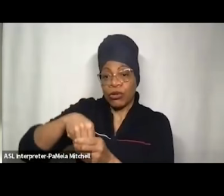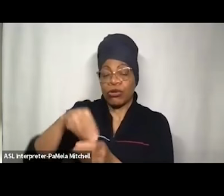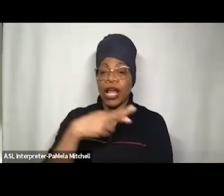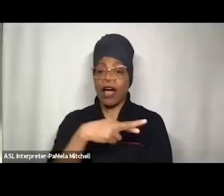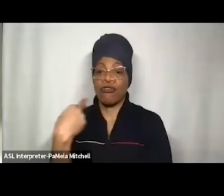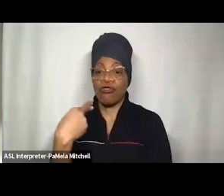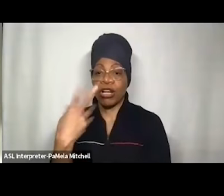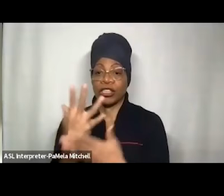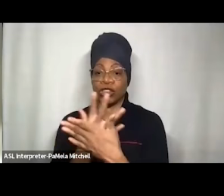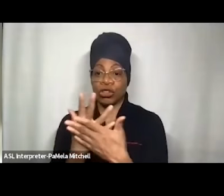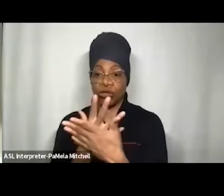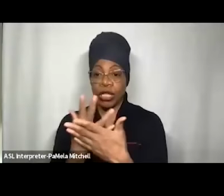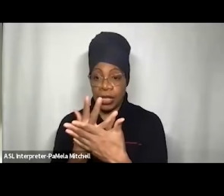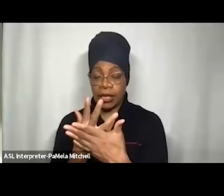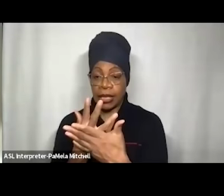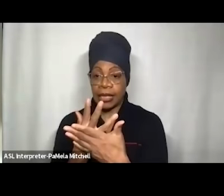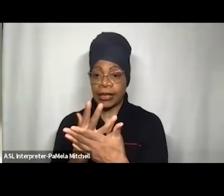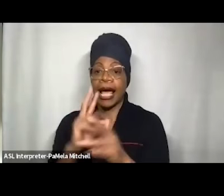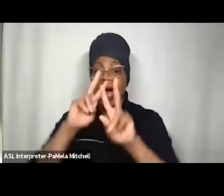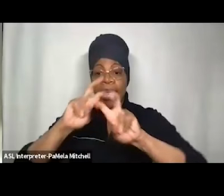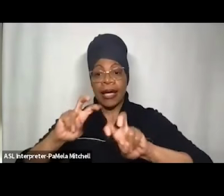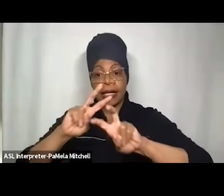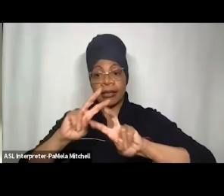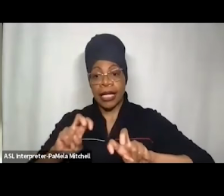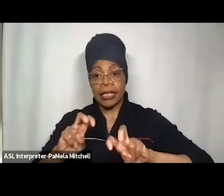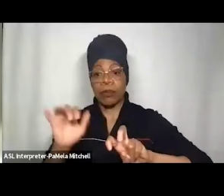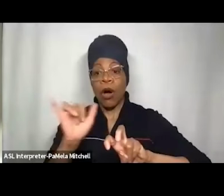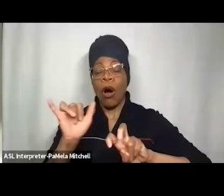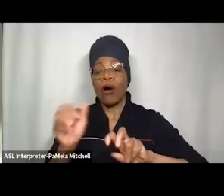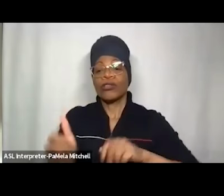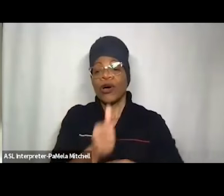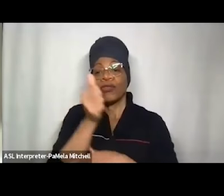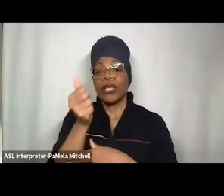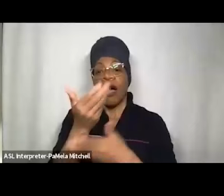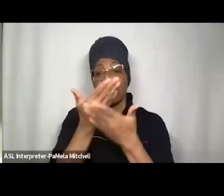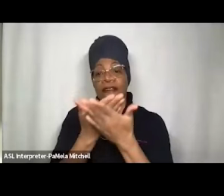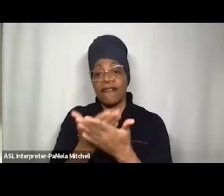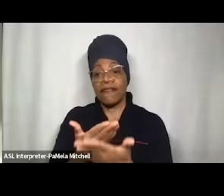and our criminal risk assessments. But also if you look at these other factors, these also need to be included